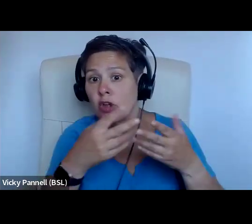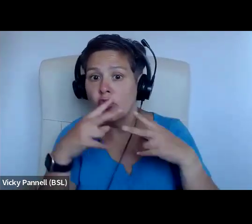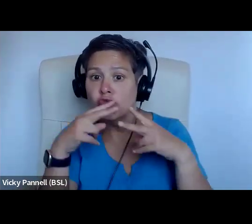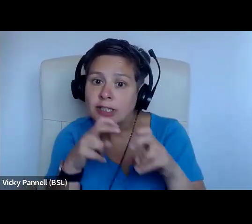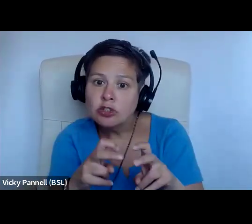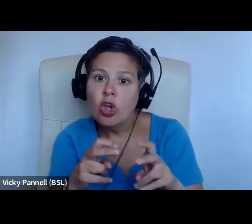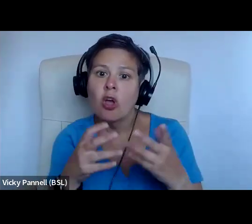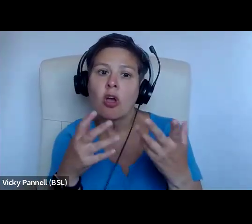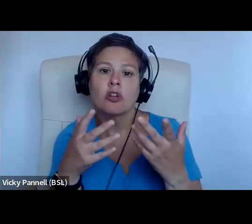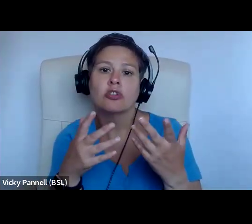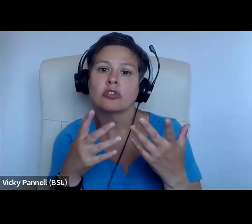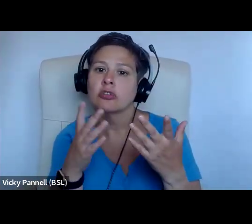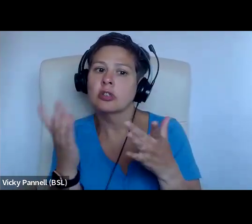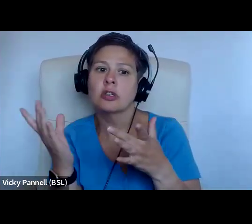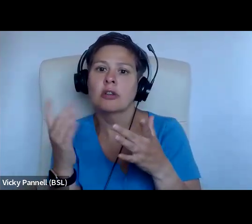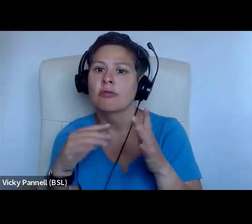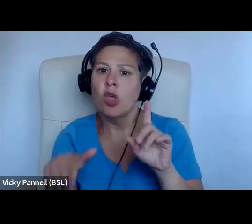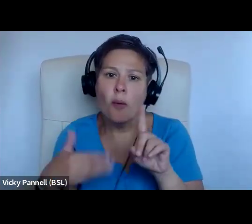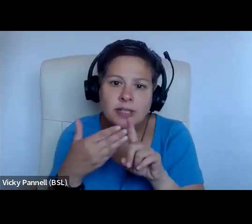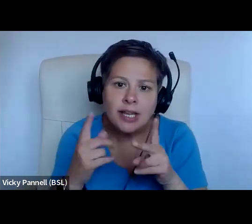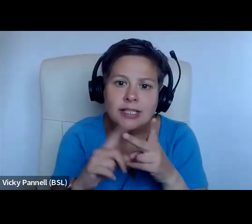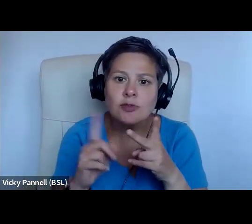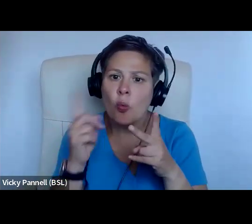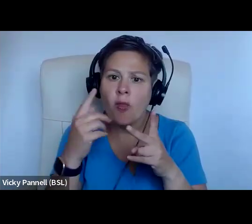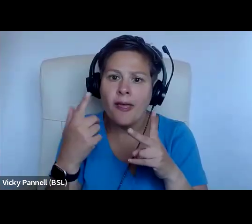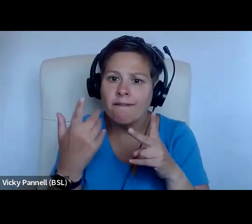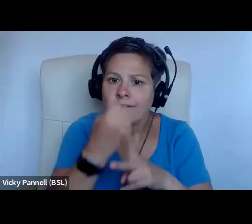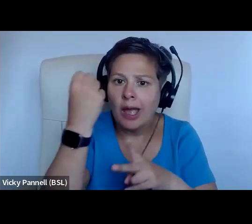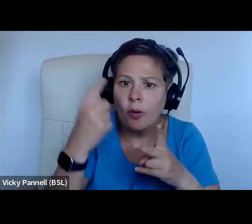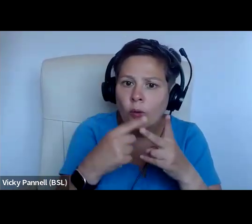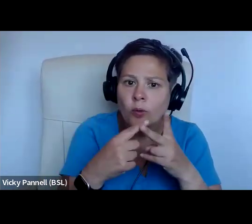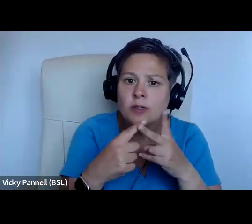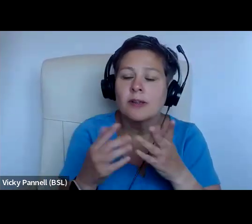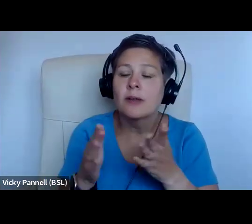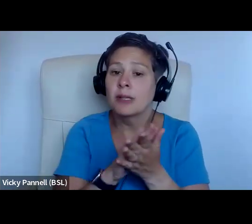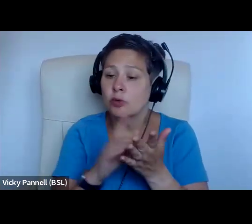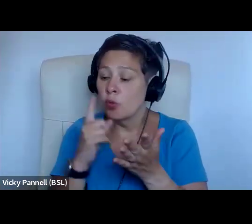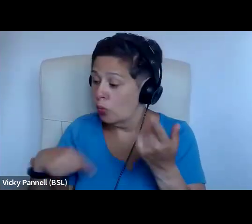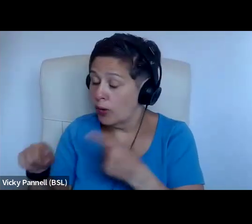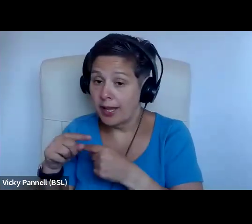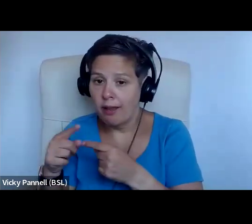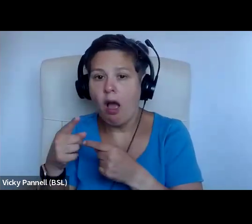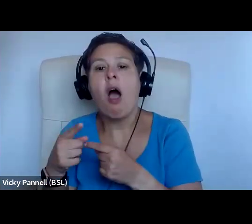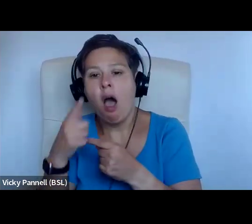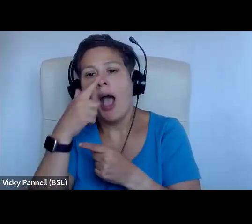with the aim of co-production. We're able to talk through some of the policy steps that they're